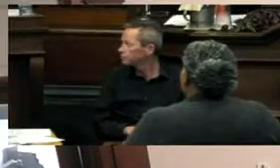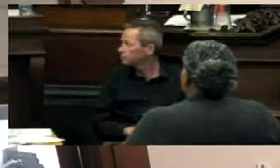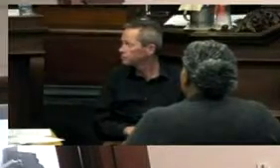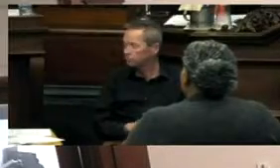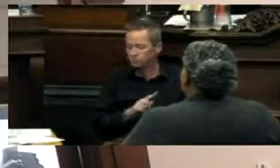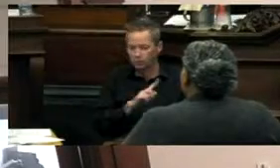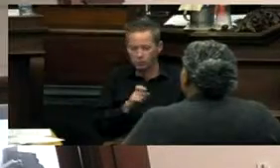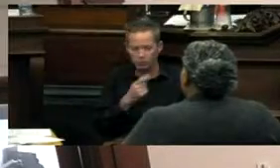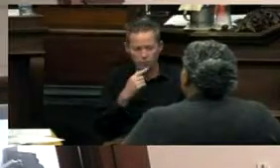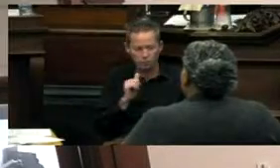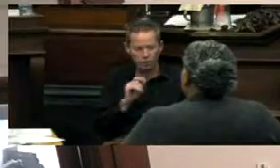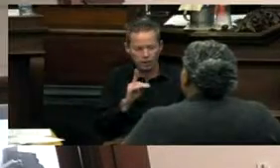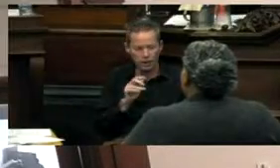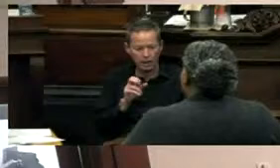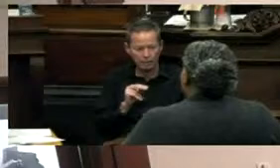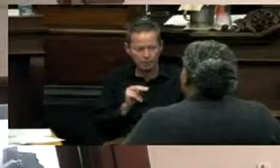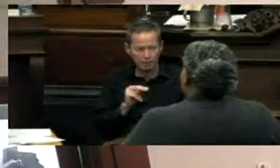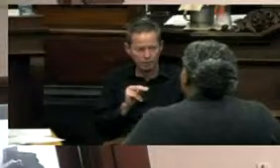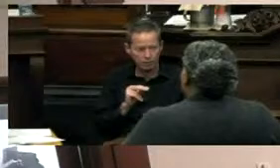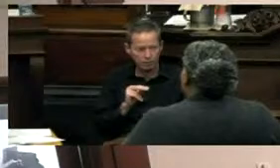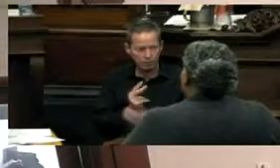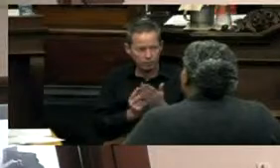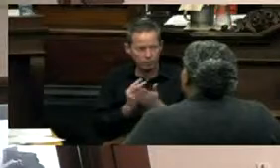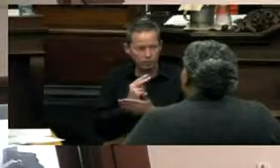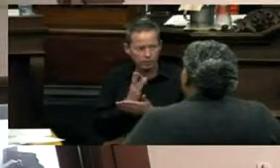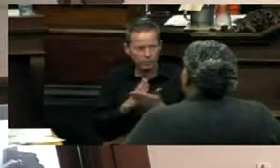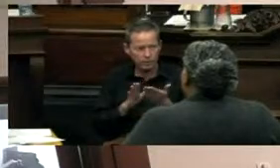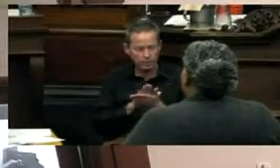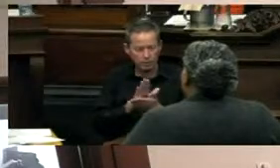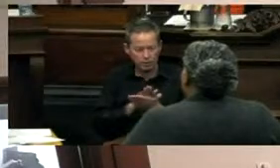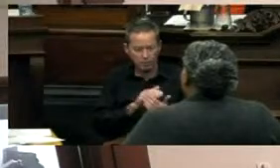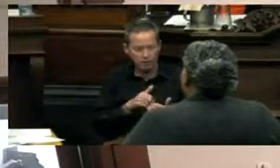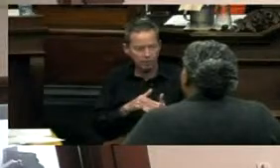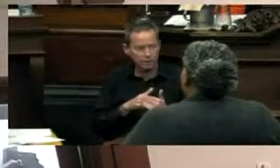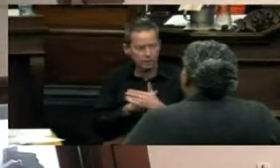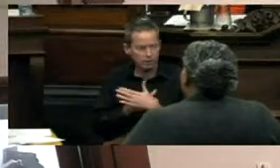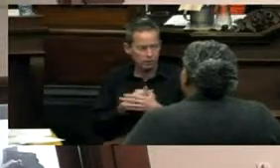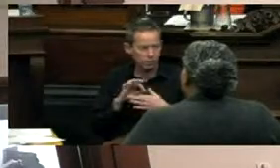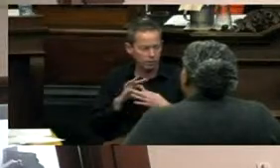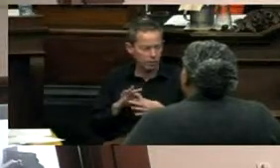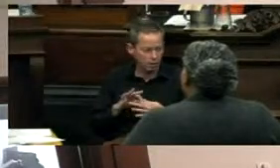Patterson. So question for the